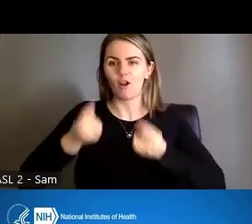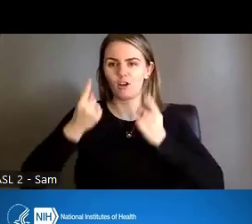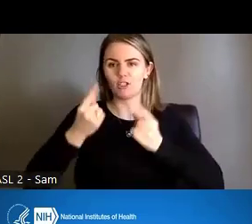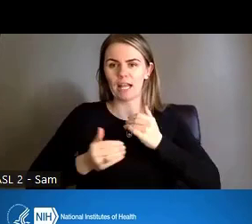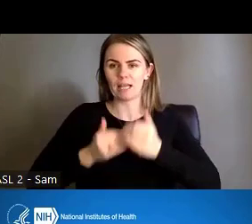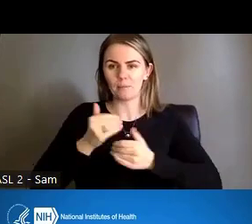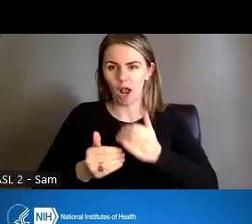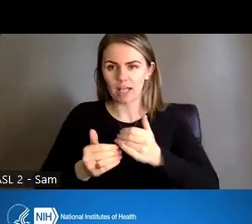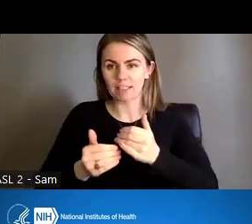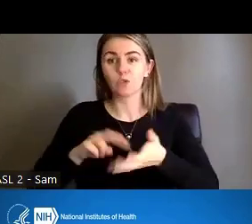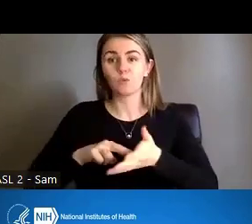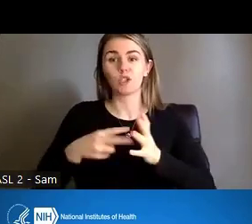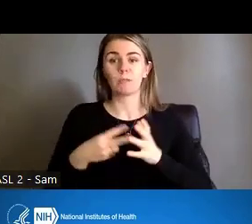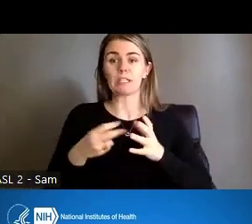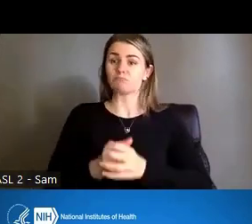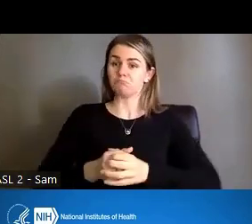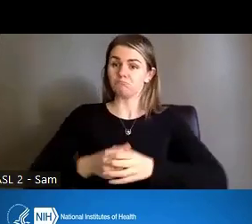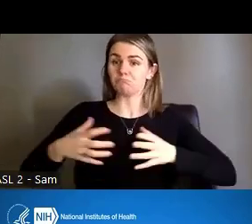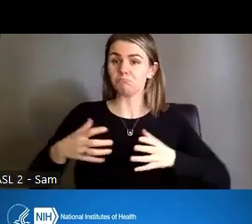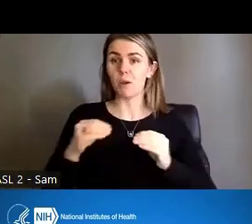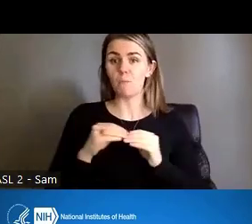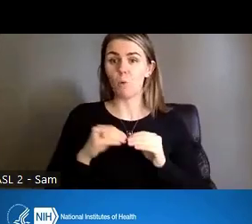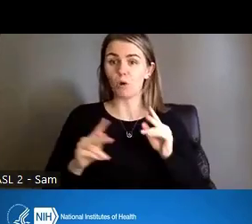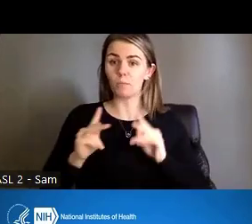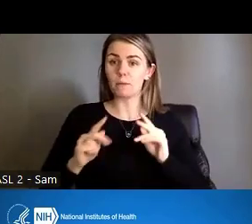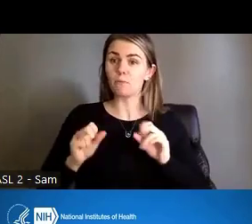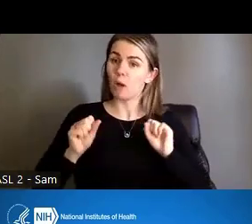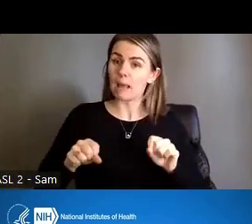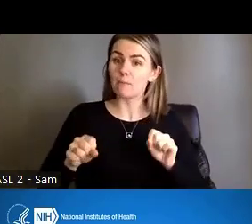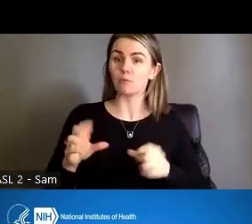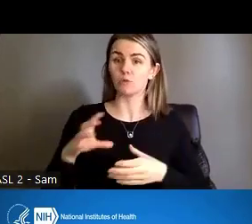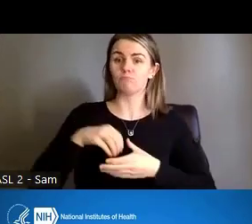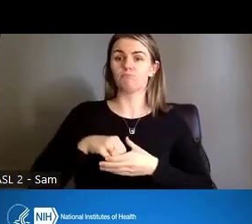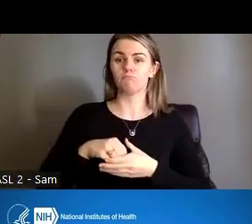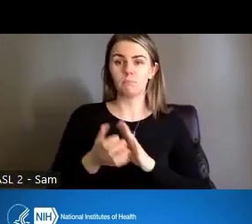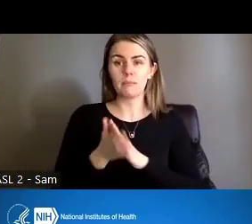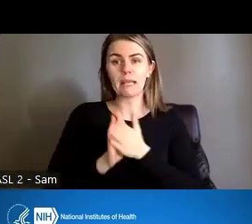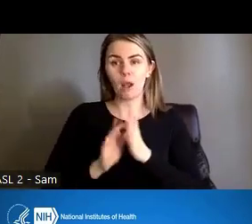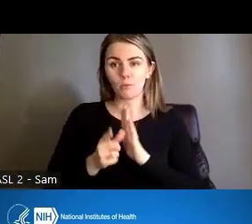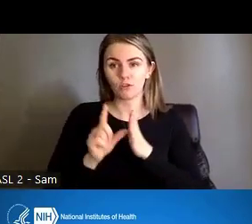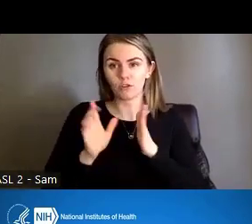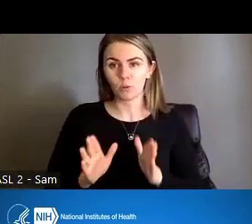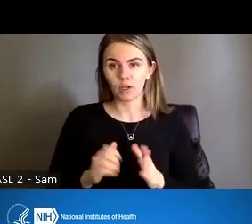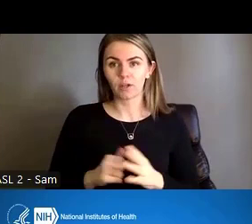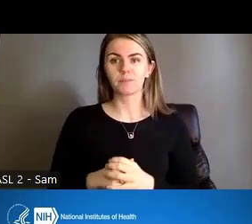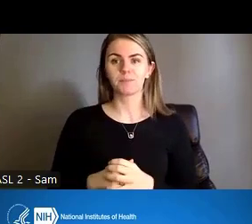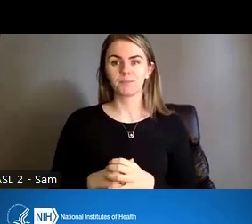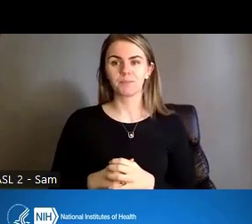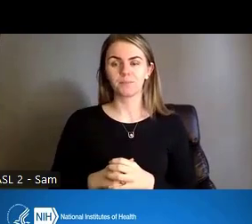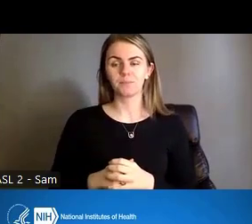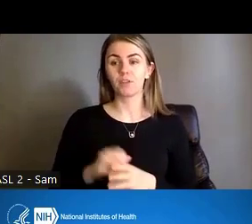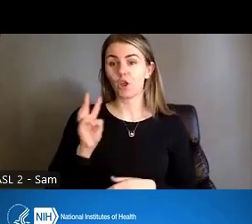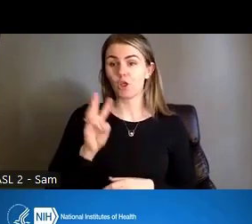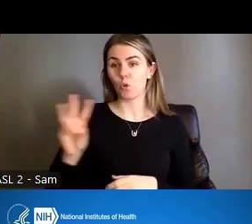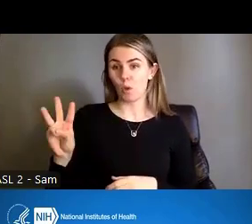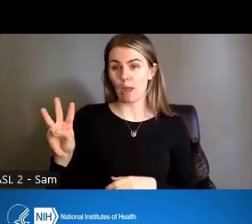So this .. . The website is below, and I will put it in the chat as well.